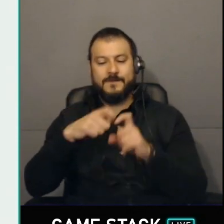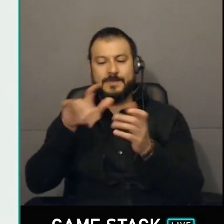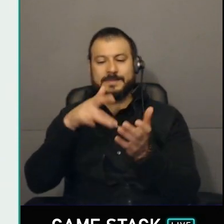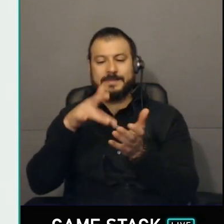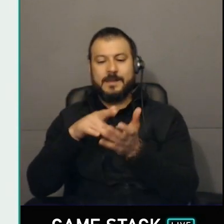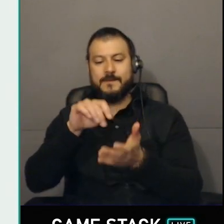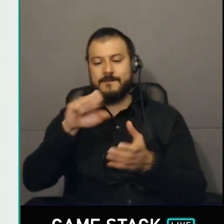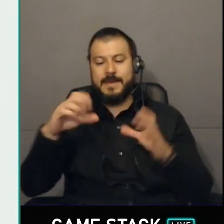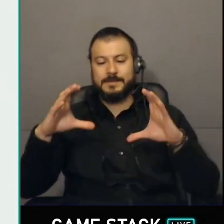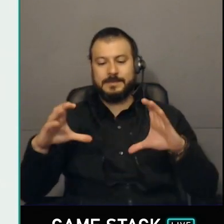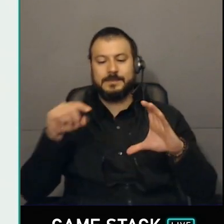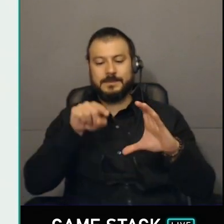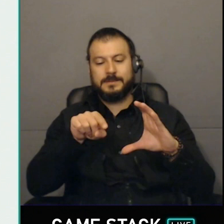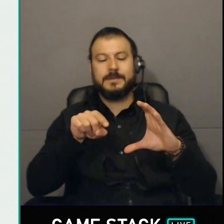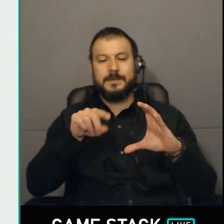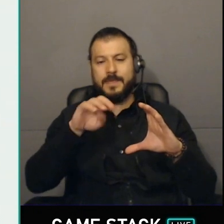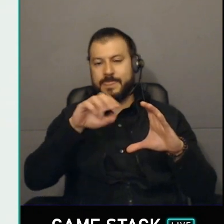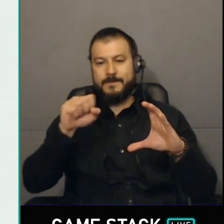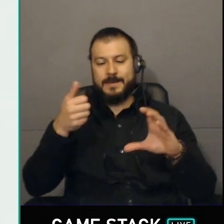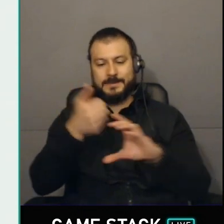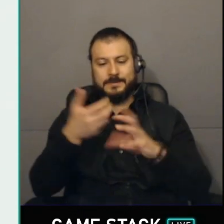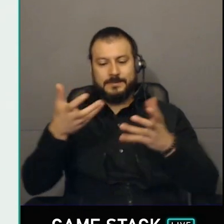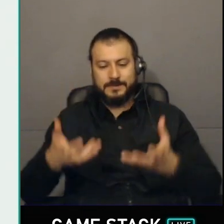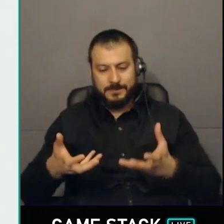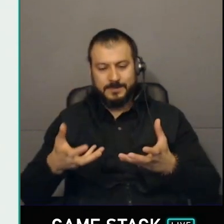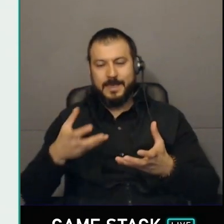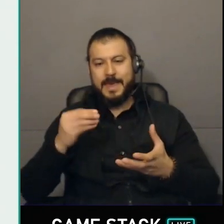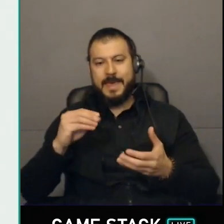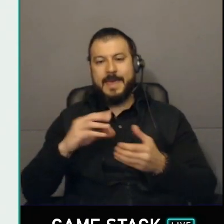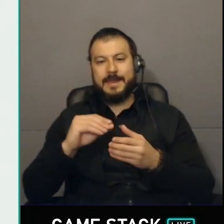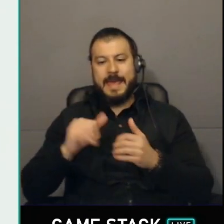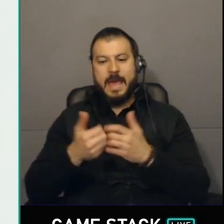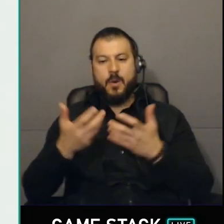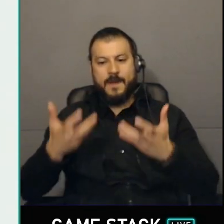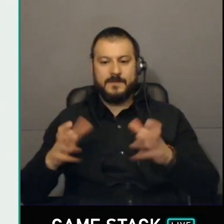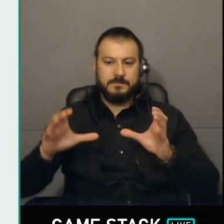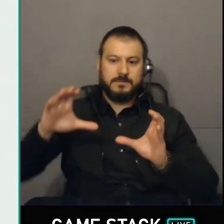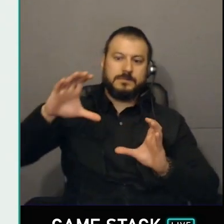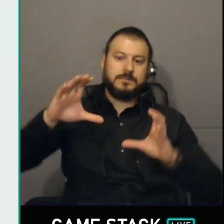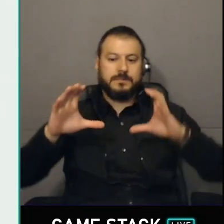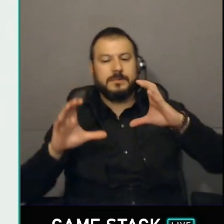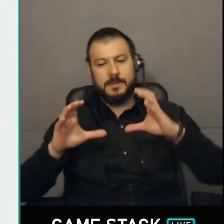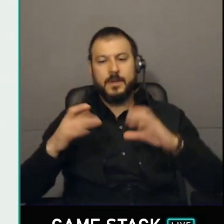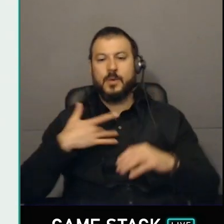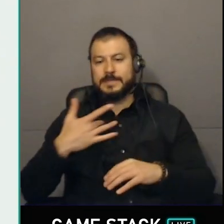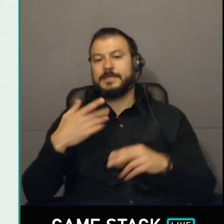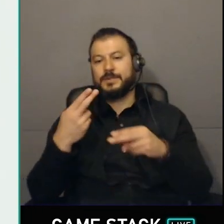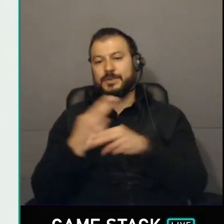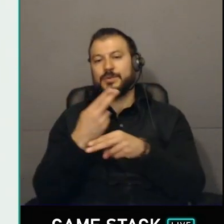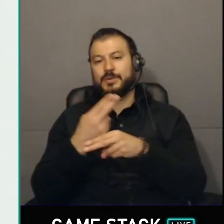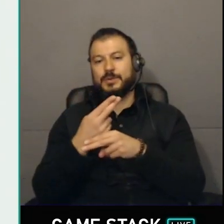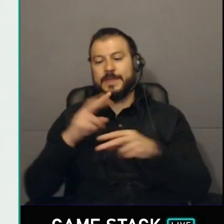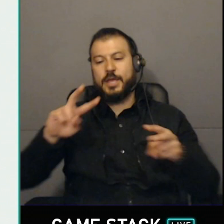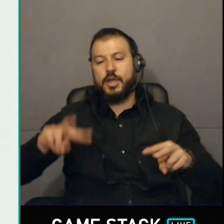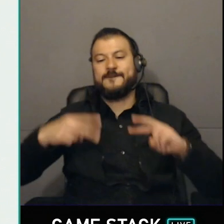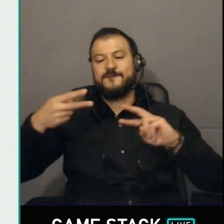the mass of the body itself and the inertia of that body. Now, we tend to use the inverted mass and inverted inertia,